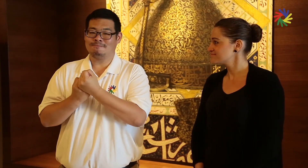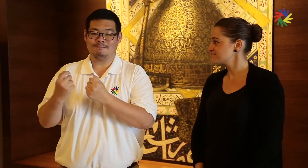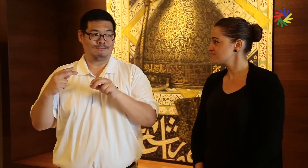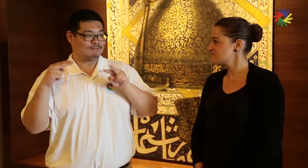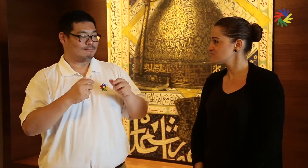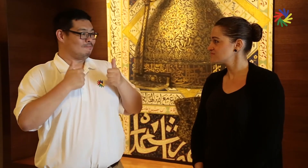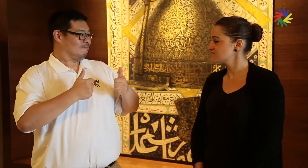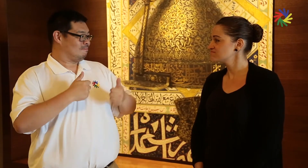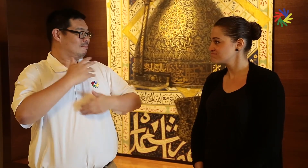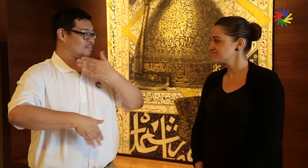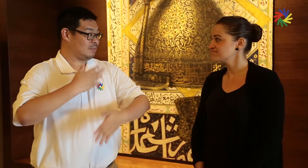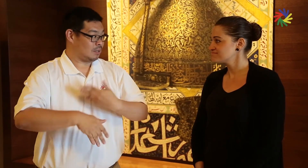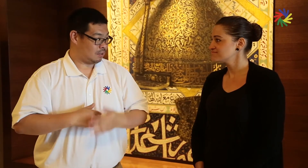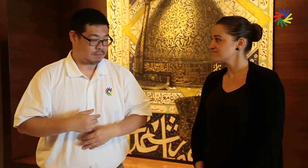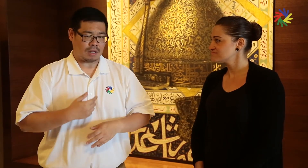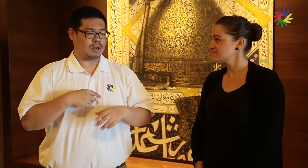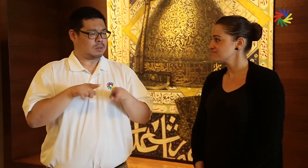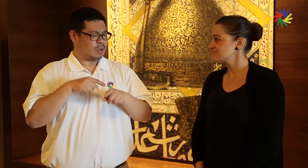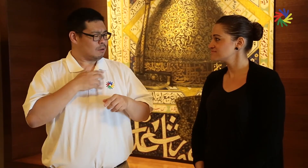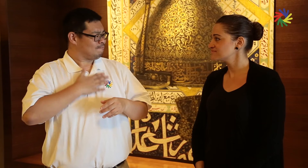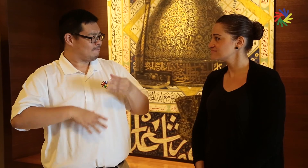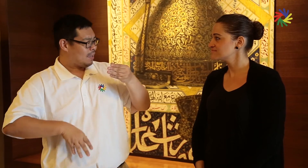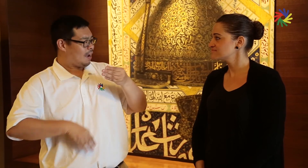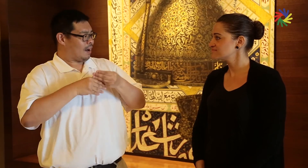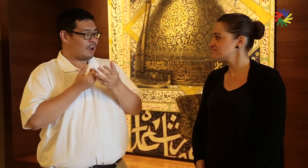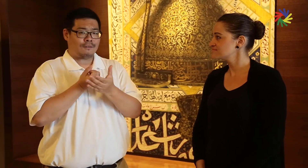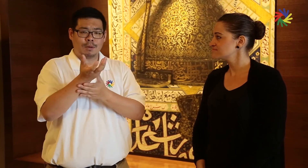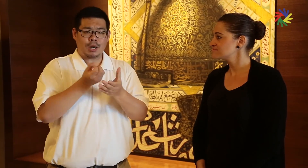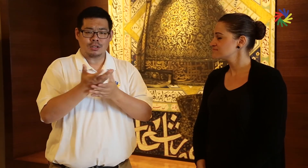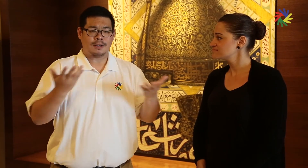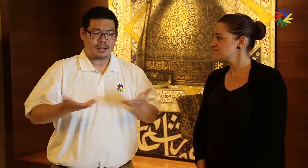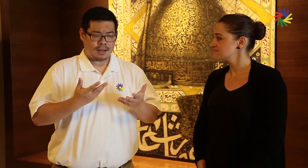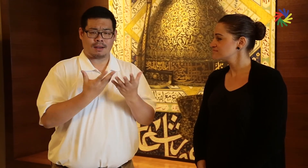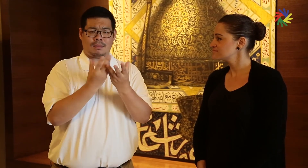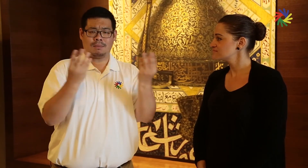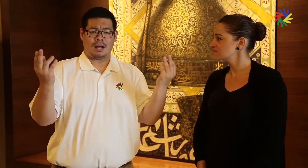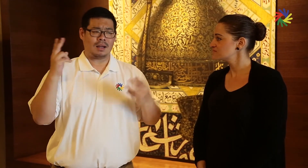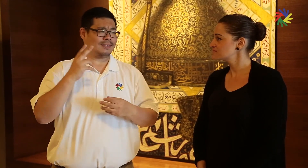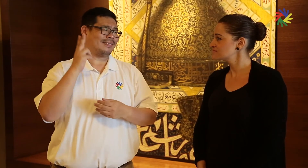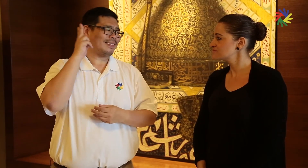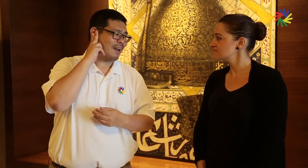I also would like to add one more thing - many ICSD member countries believe there would be a better result if the Deaflympics